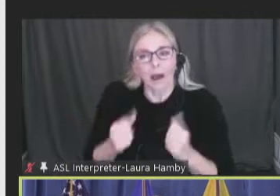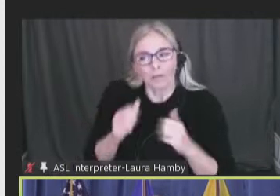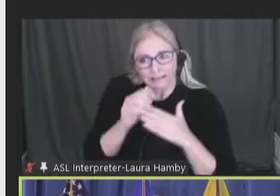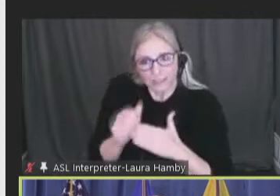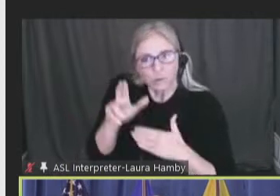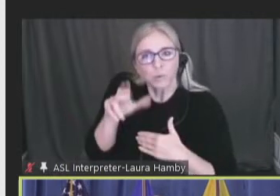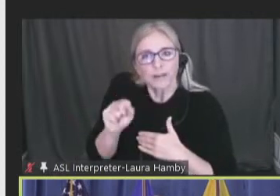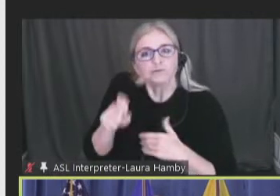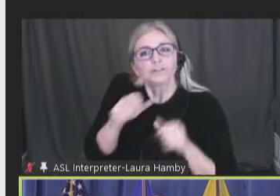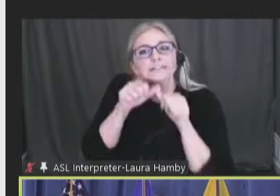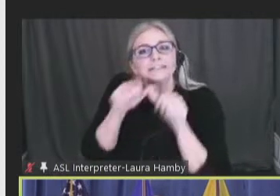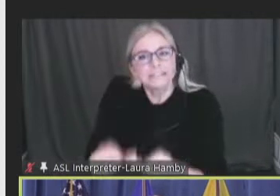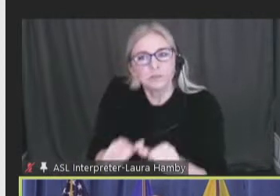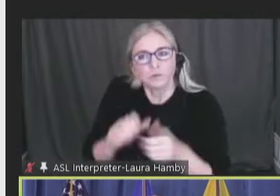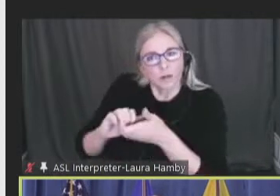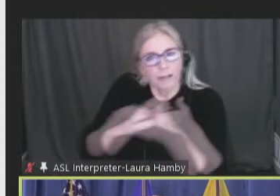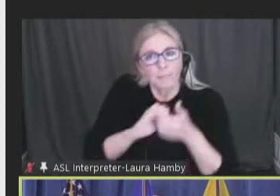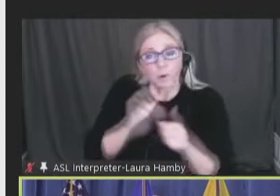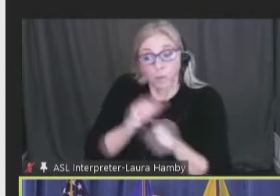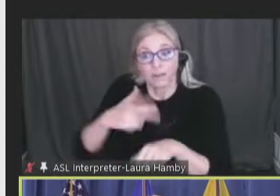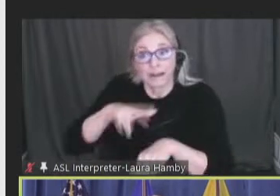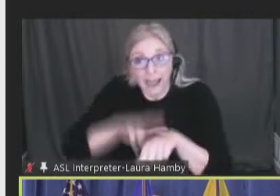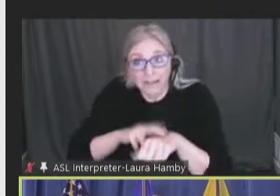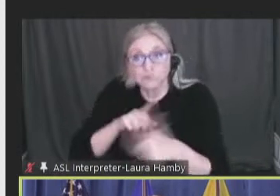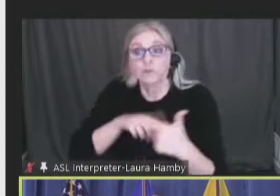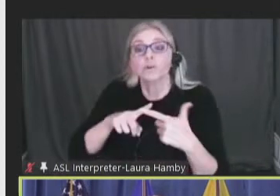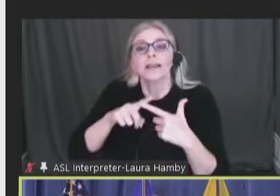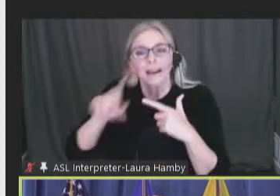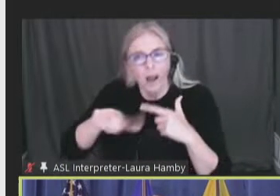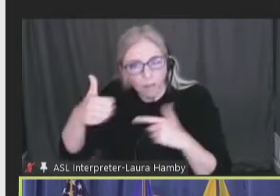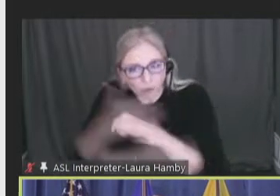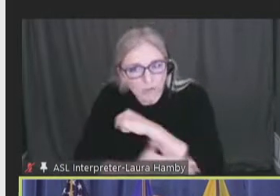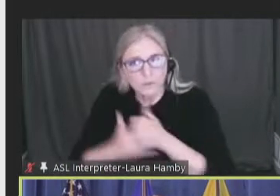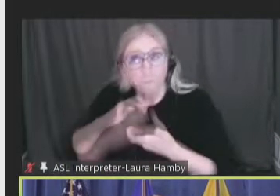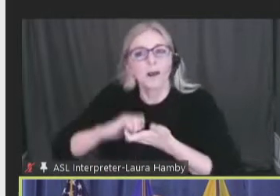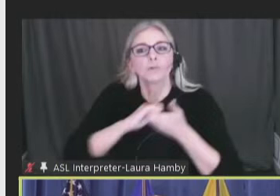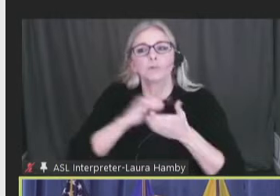continue to collaborate with national and international partners to investigate adverse